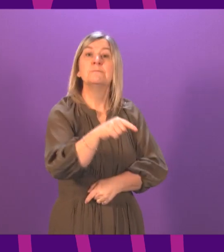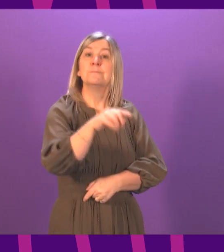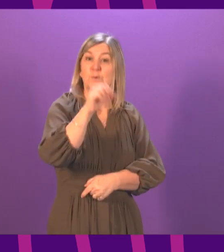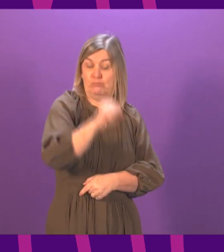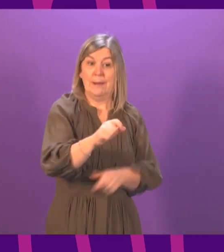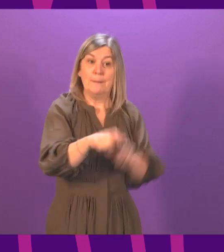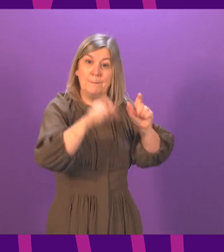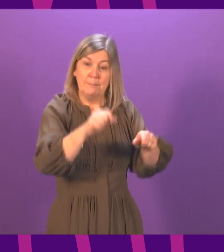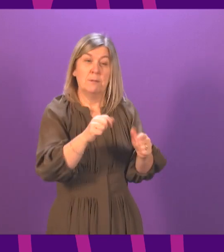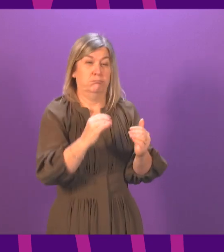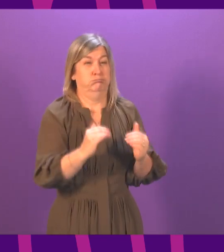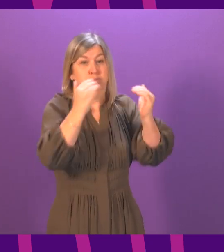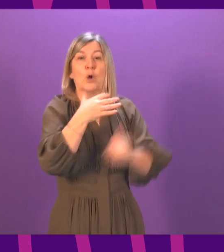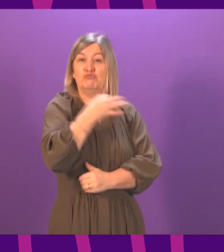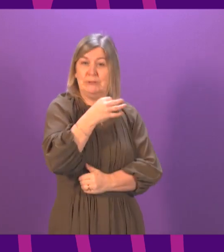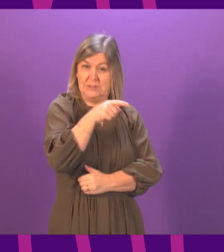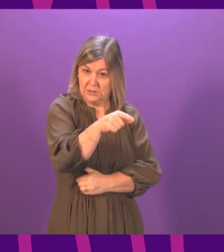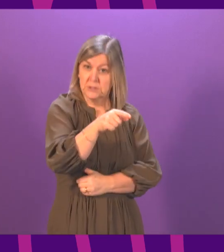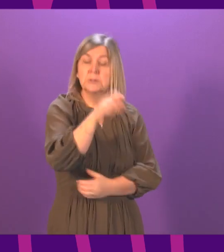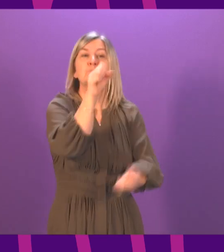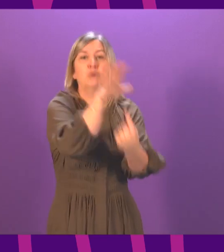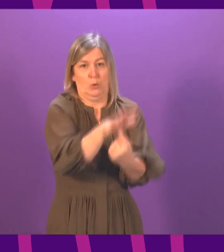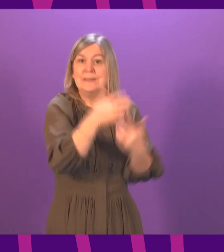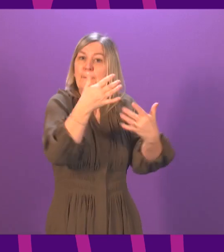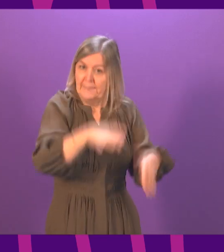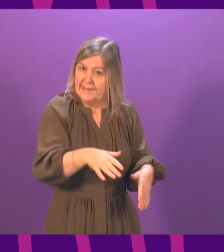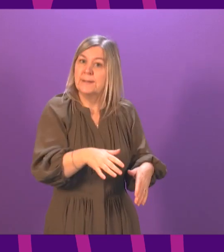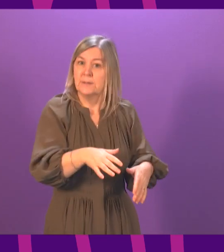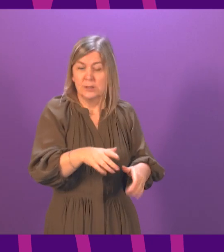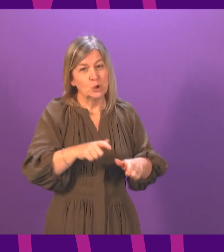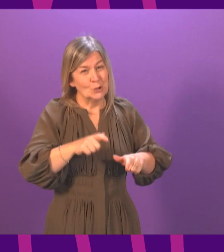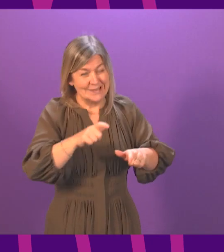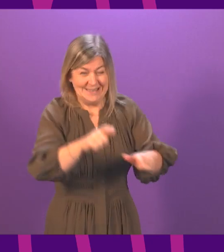of the issues that have been raised. Of course, work is on-going to get through the backlog as